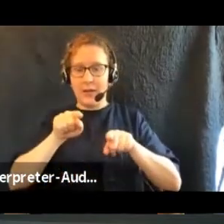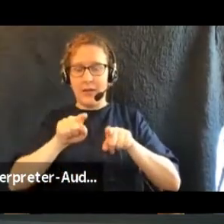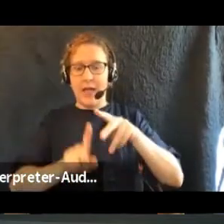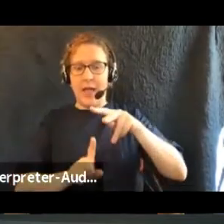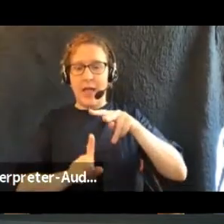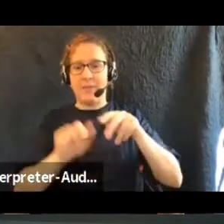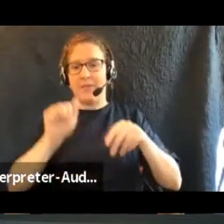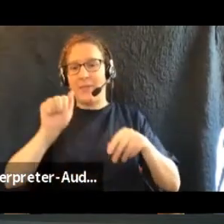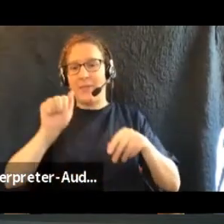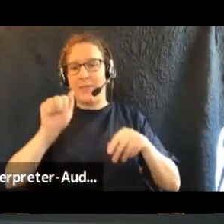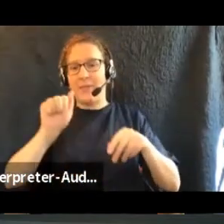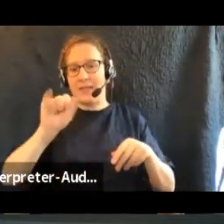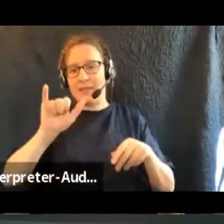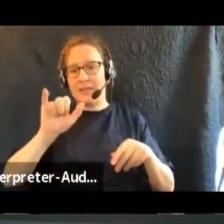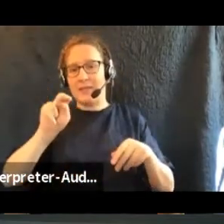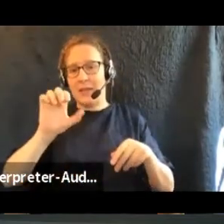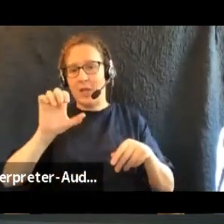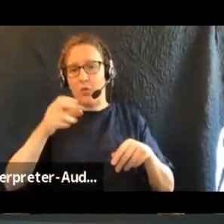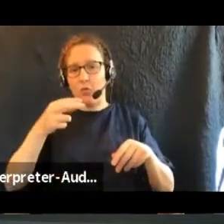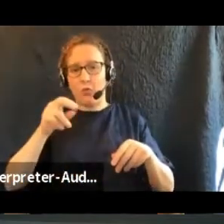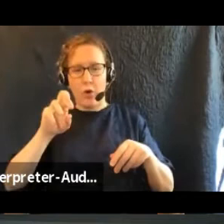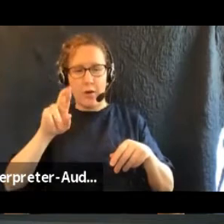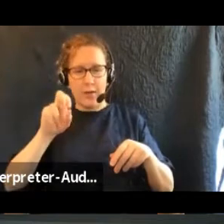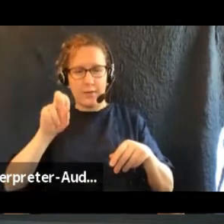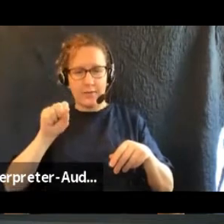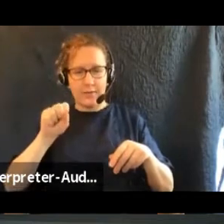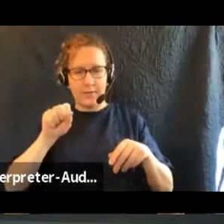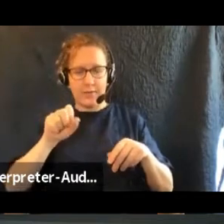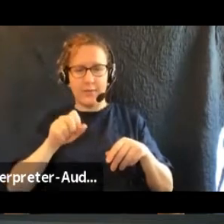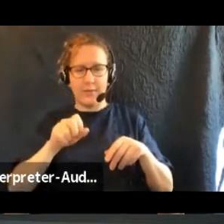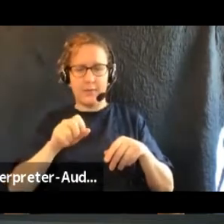to access it on their own time line when they might have internet access.